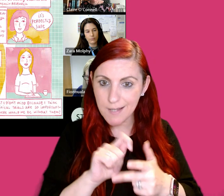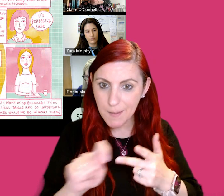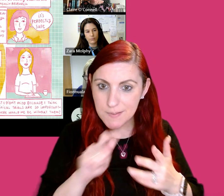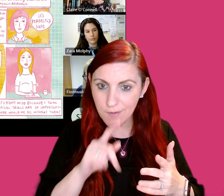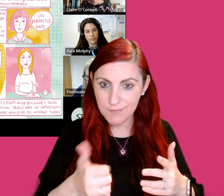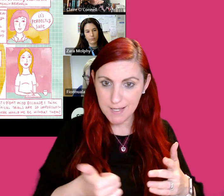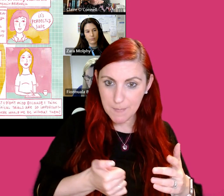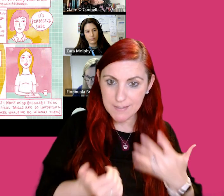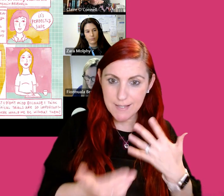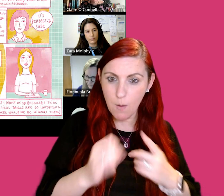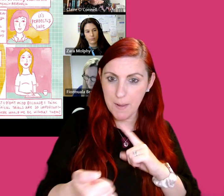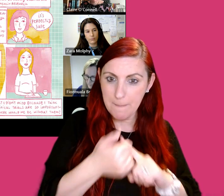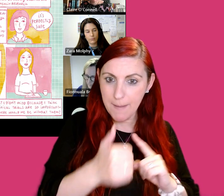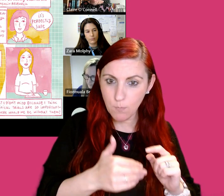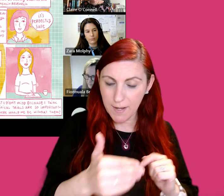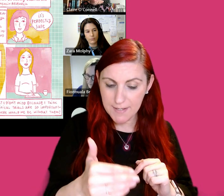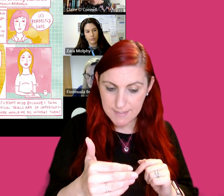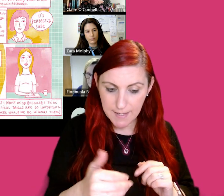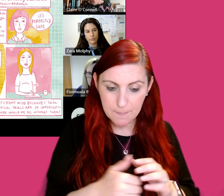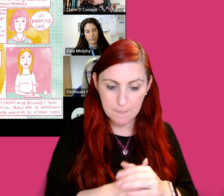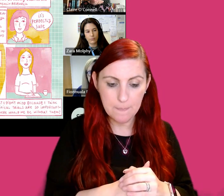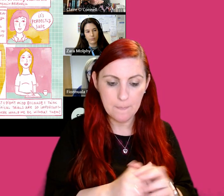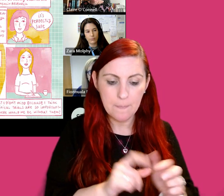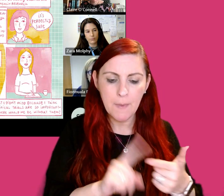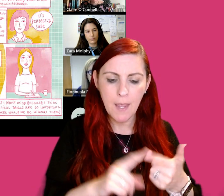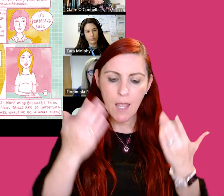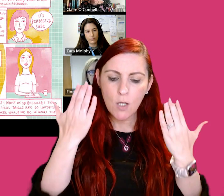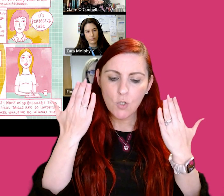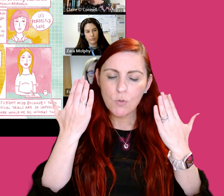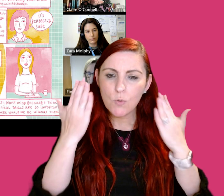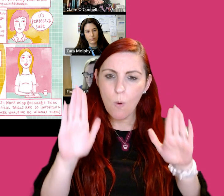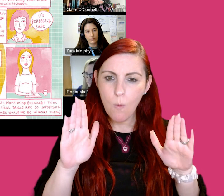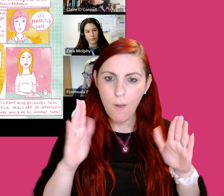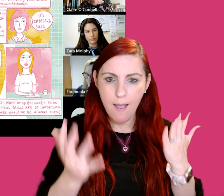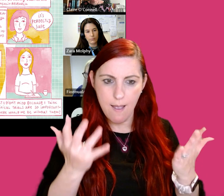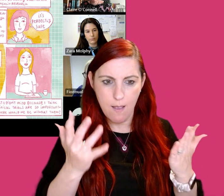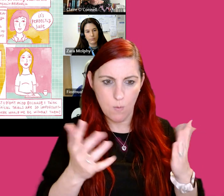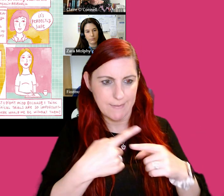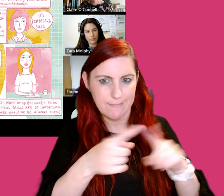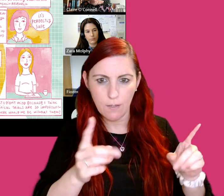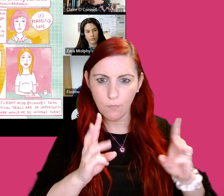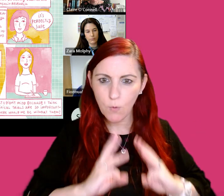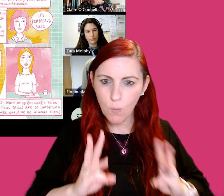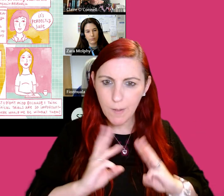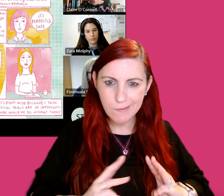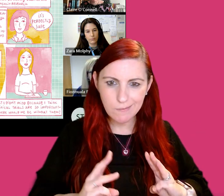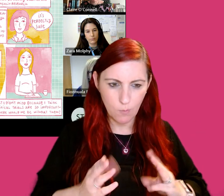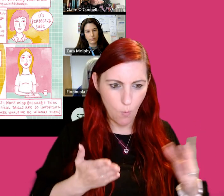impact the pregnancy uh and then High highlight how different women navigated their personal